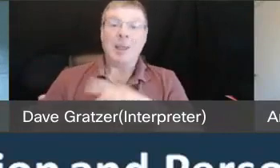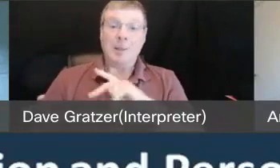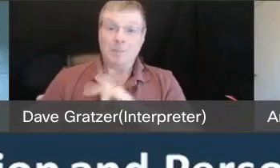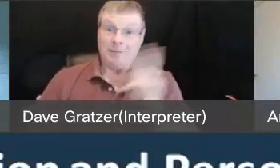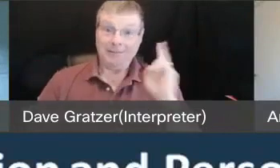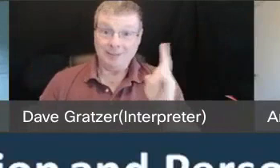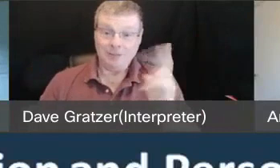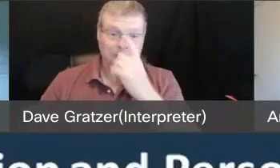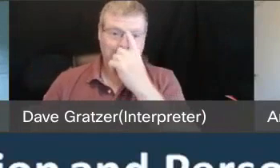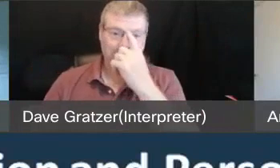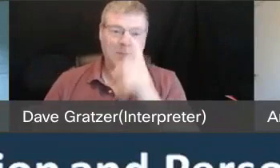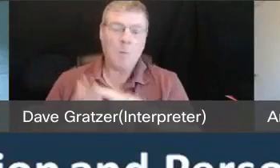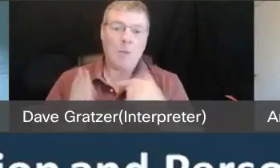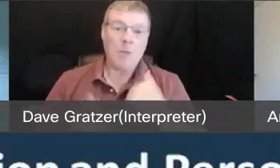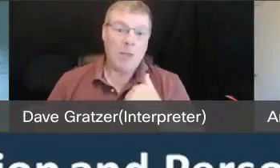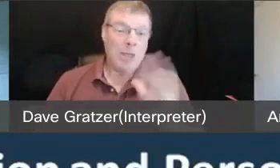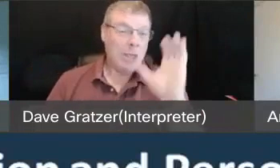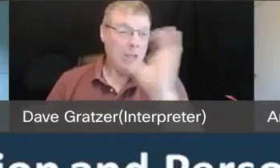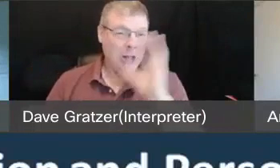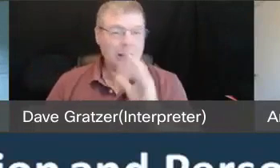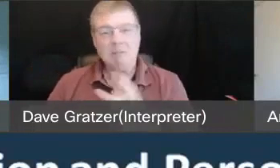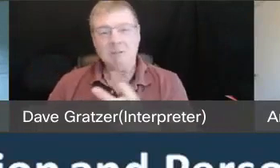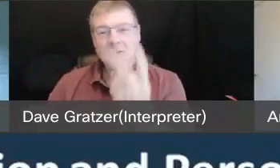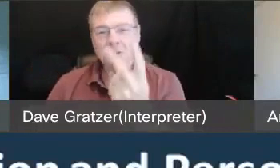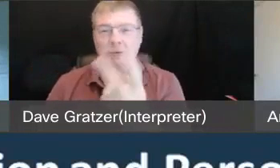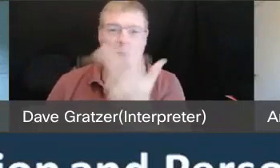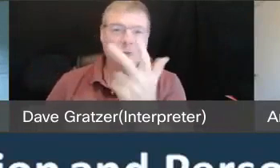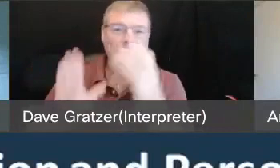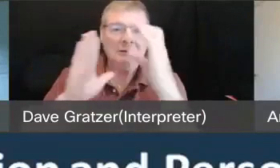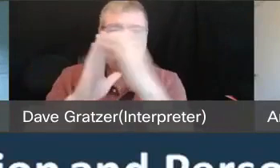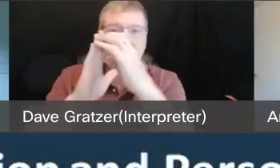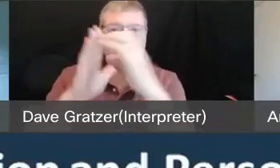what we're looking for is two to three paragraphs of very